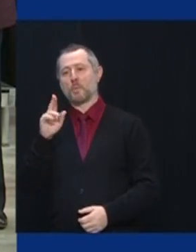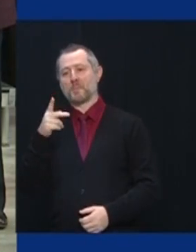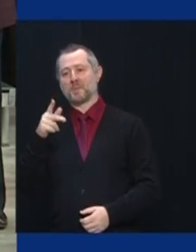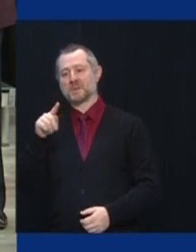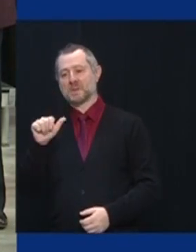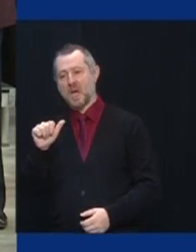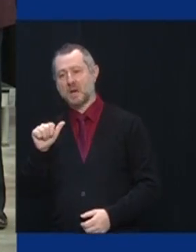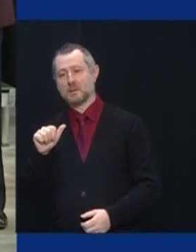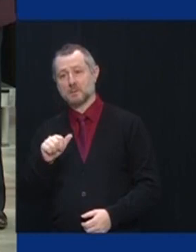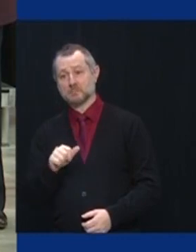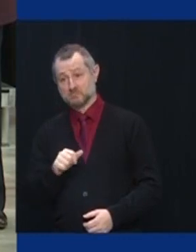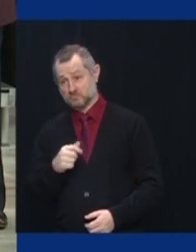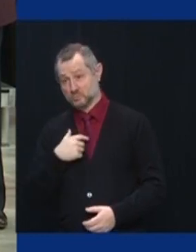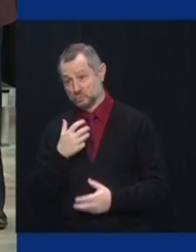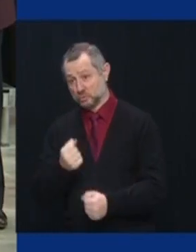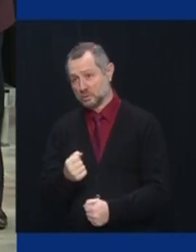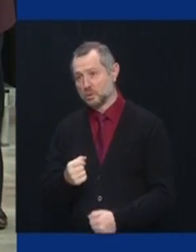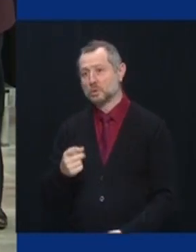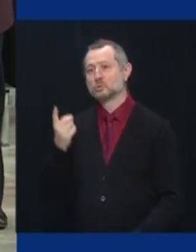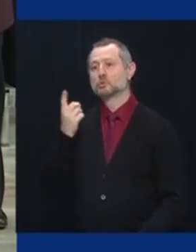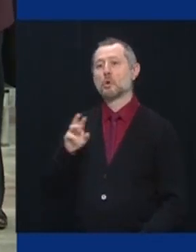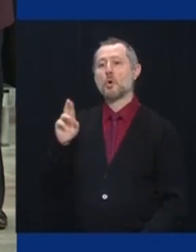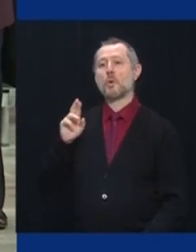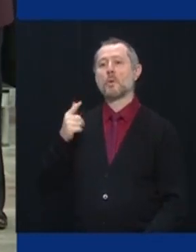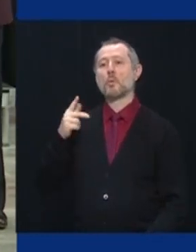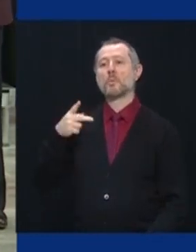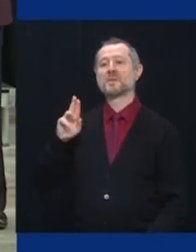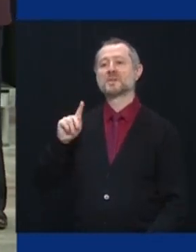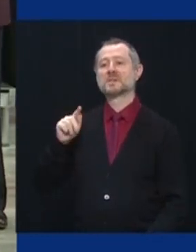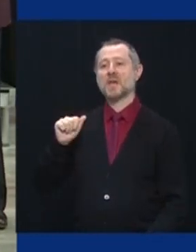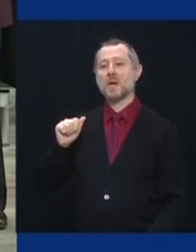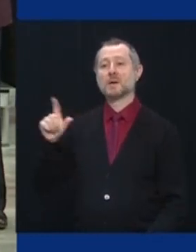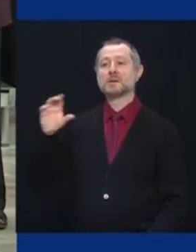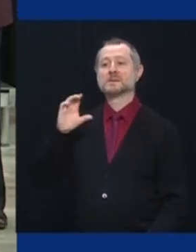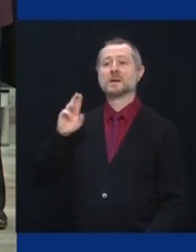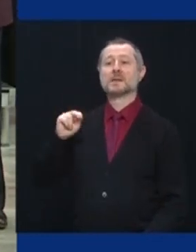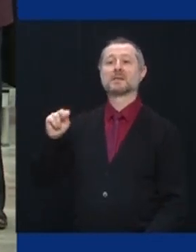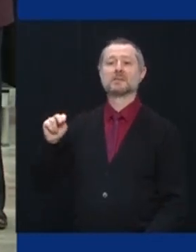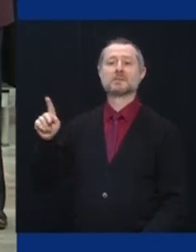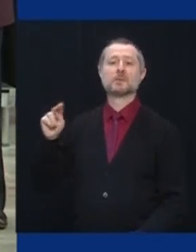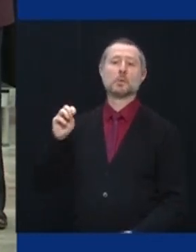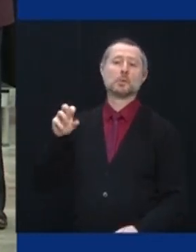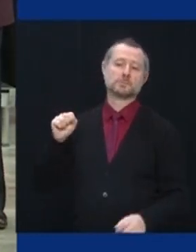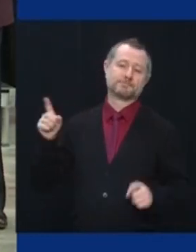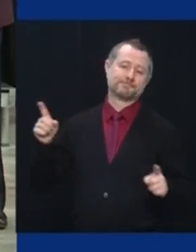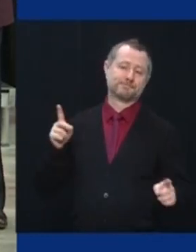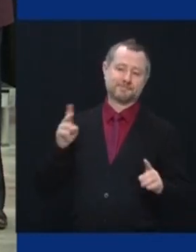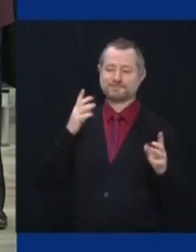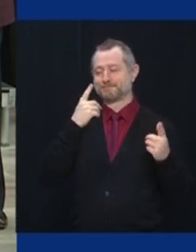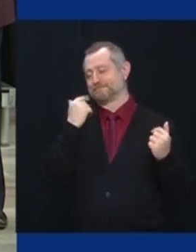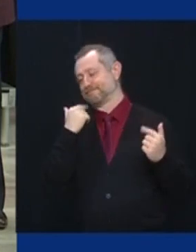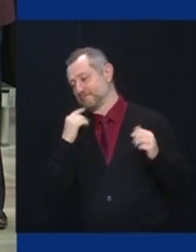WE TRUST DR. FAUCI AND WE TRUST DR. ZUCKER AND WE TRUST